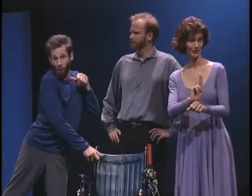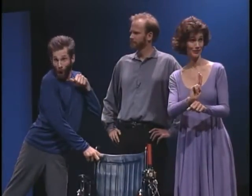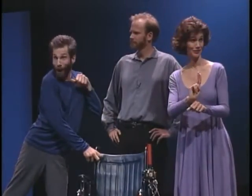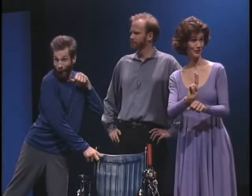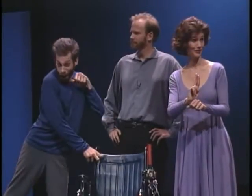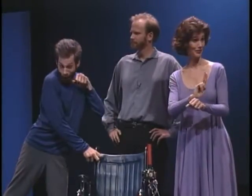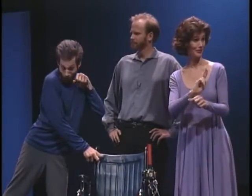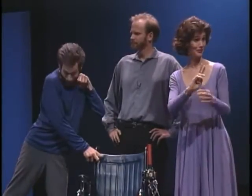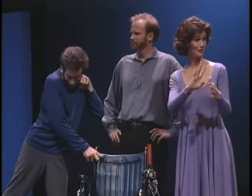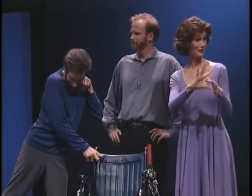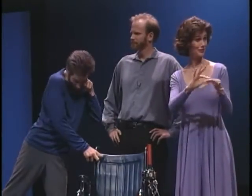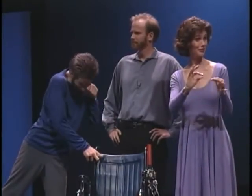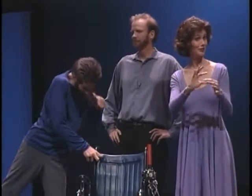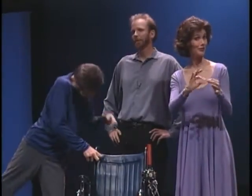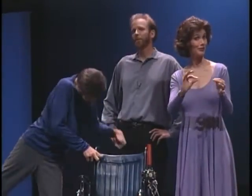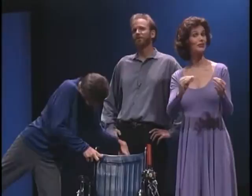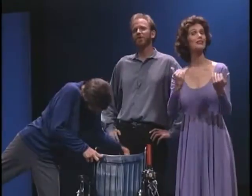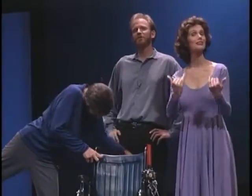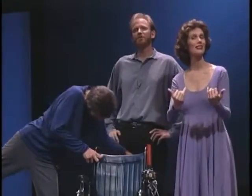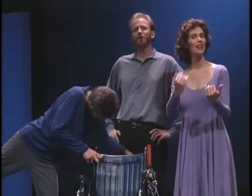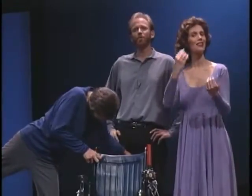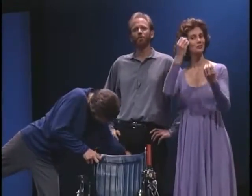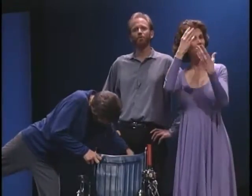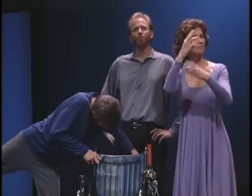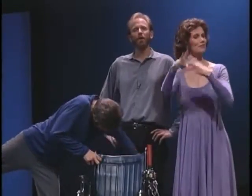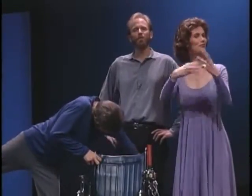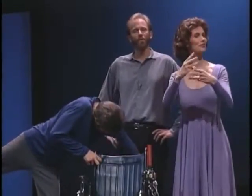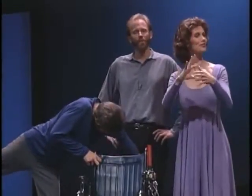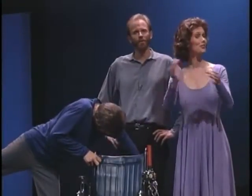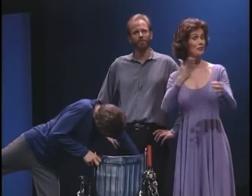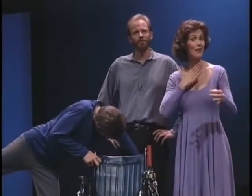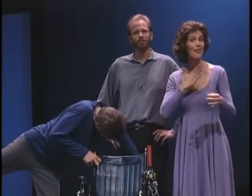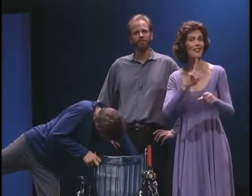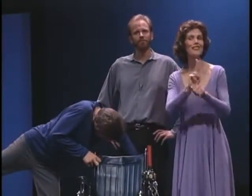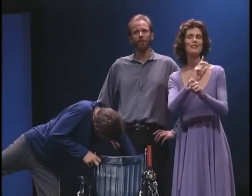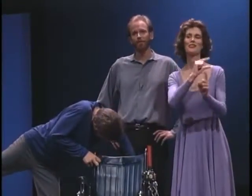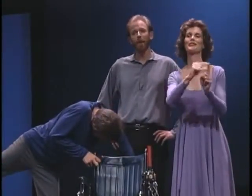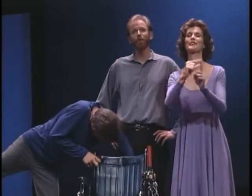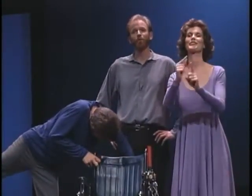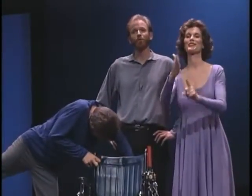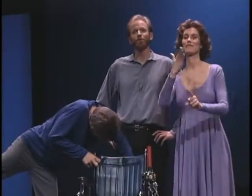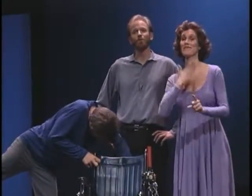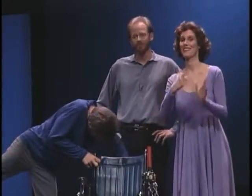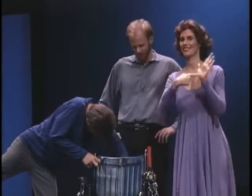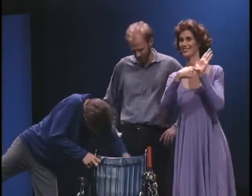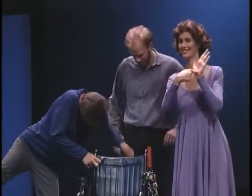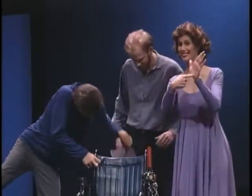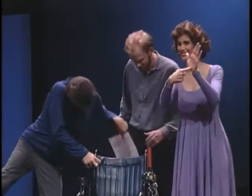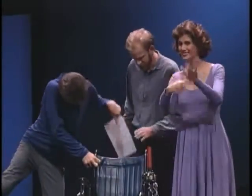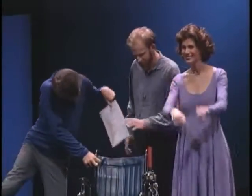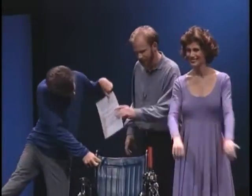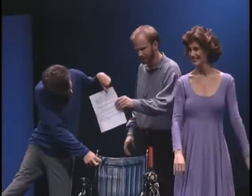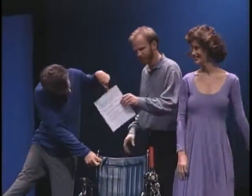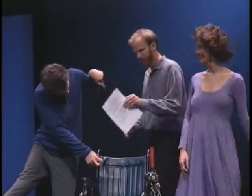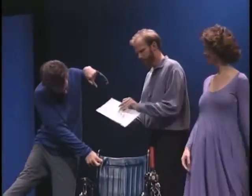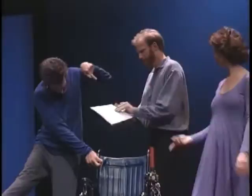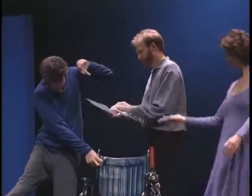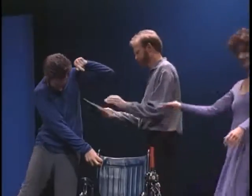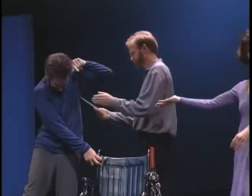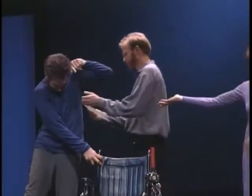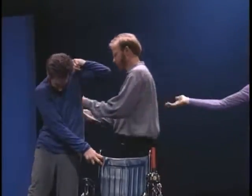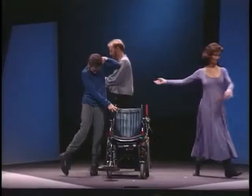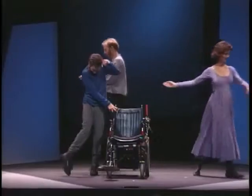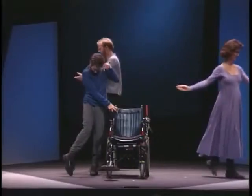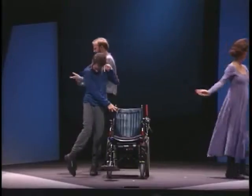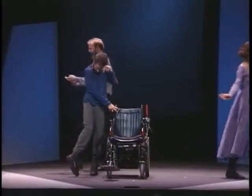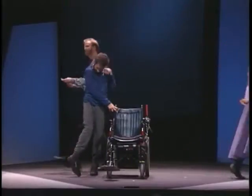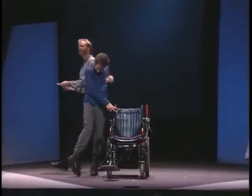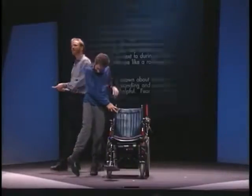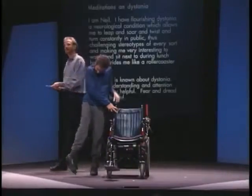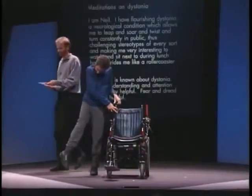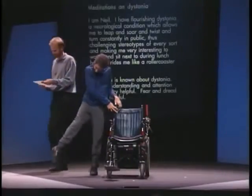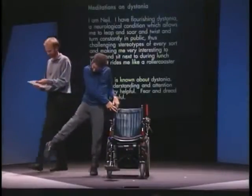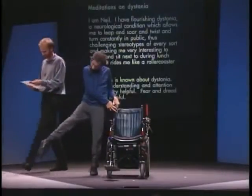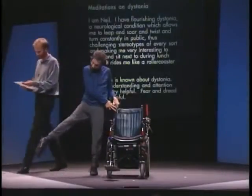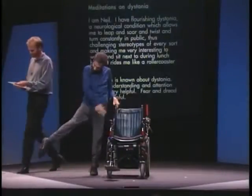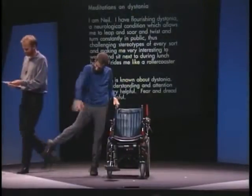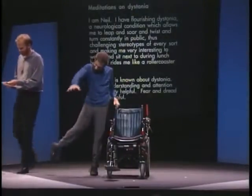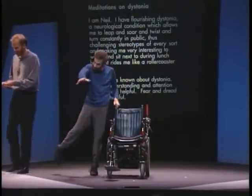mmm-hmm now it's time to tell the world my story in my words I am Neal I have